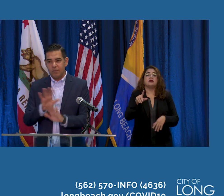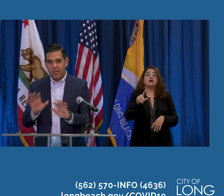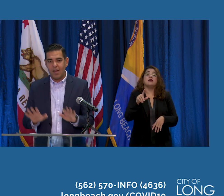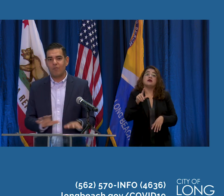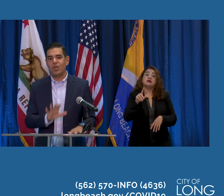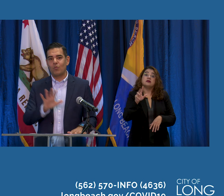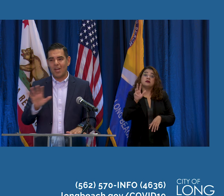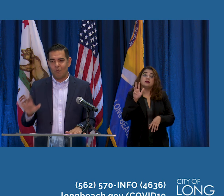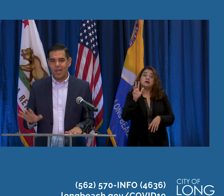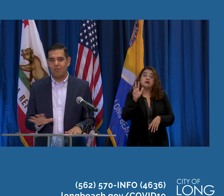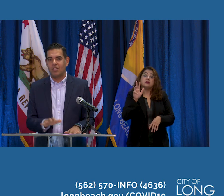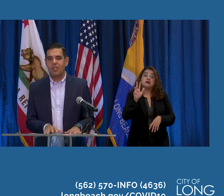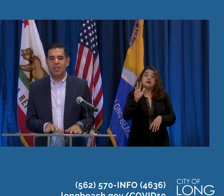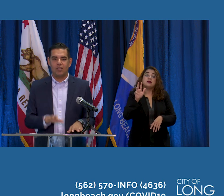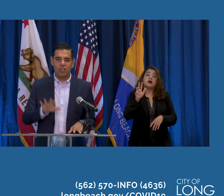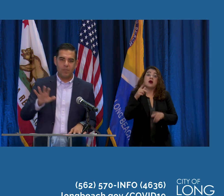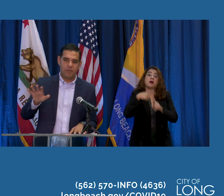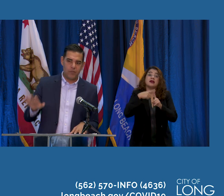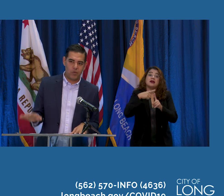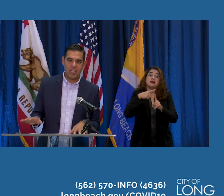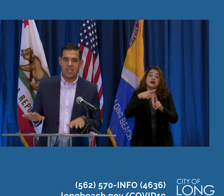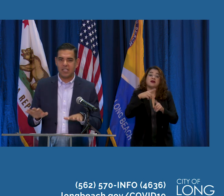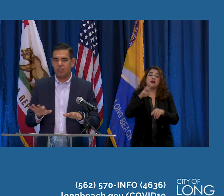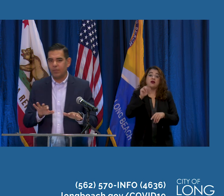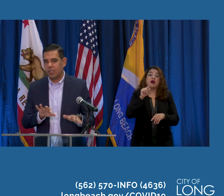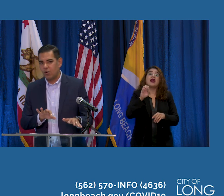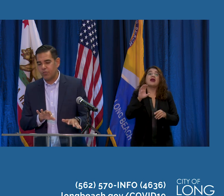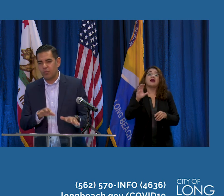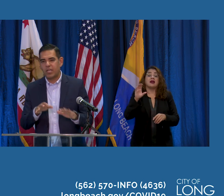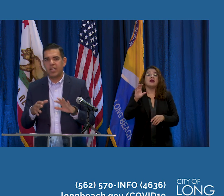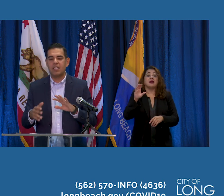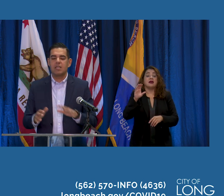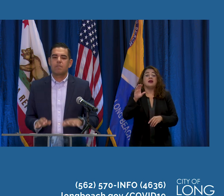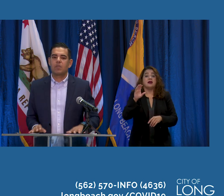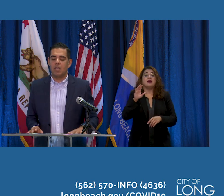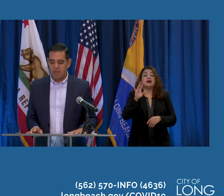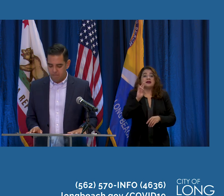We've been hovering right around a little above three, a little below three.